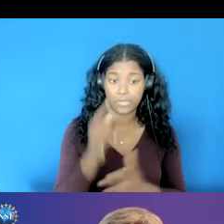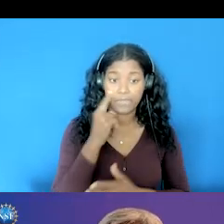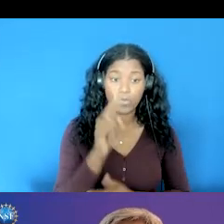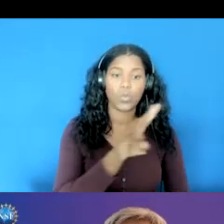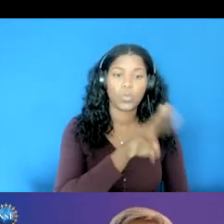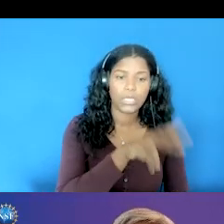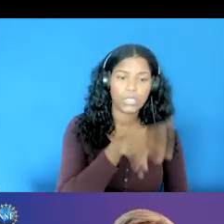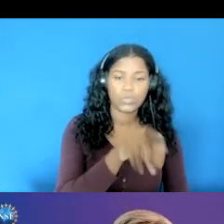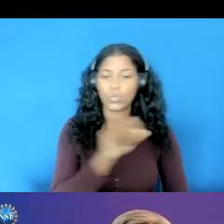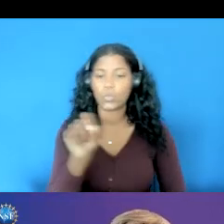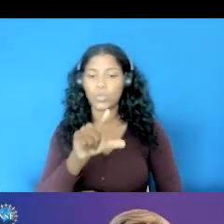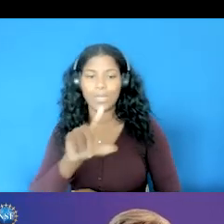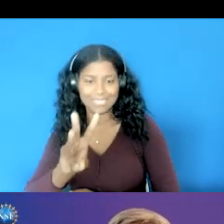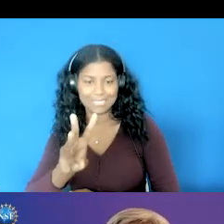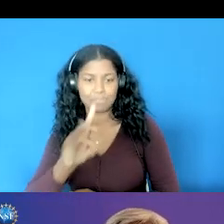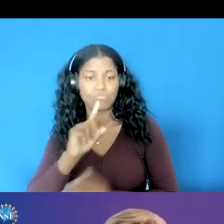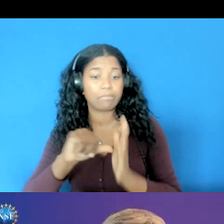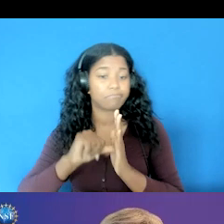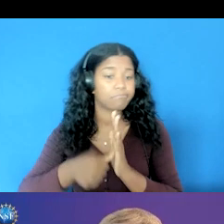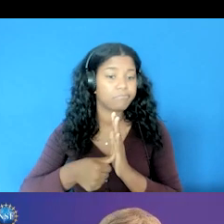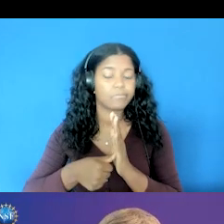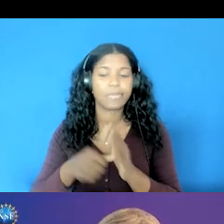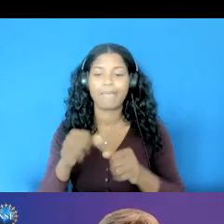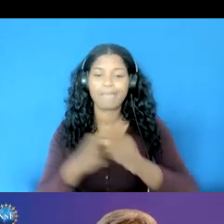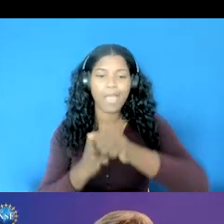That emphasizes investment in foundational research